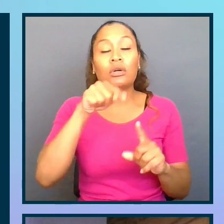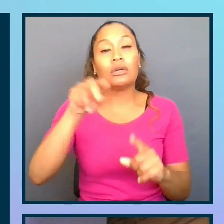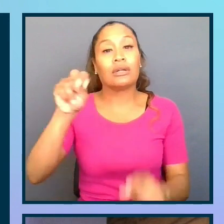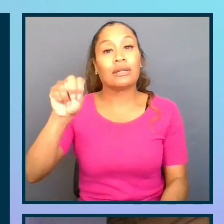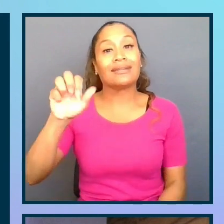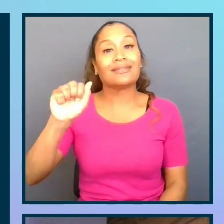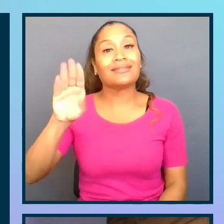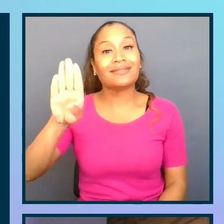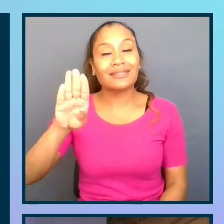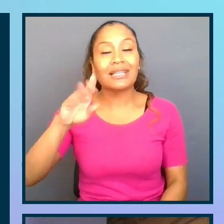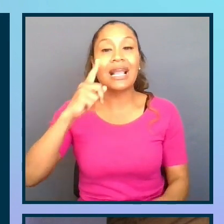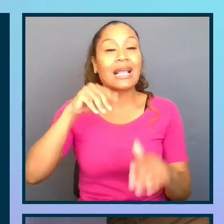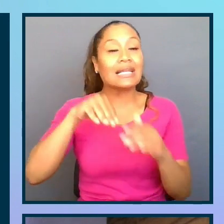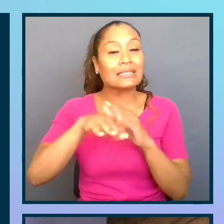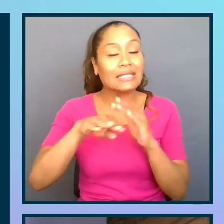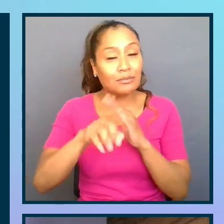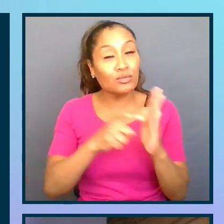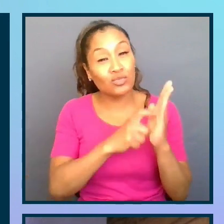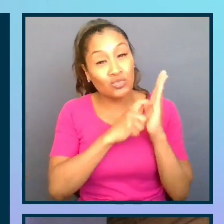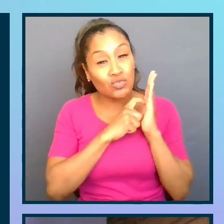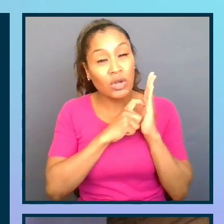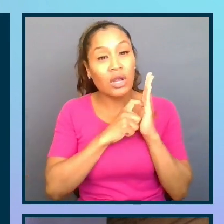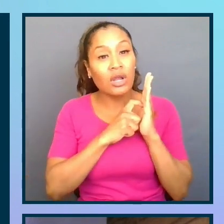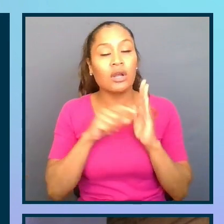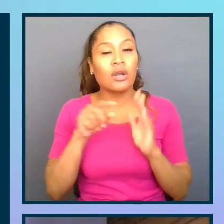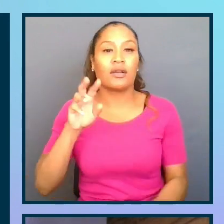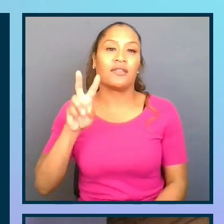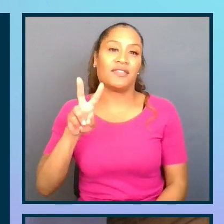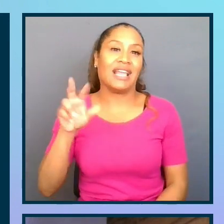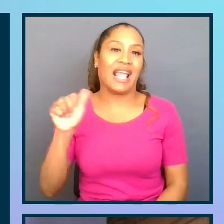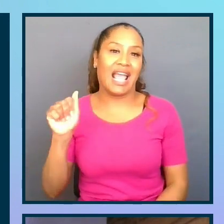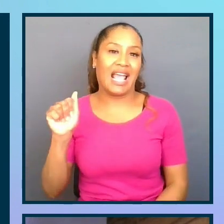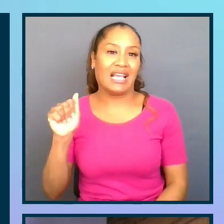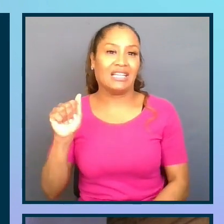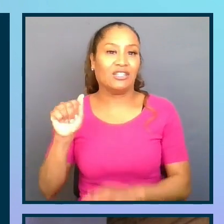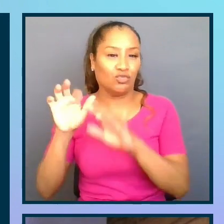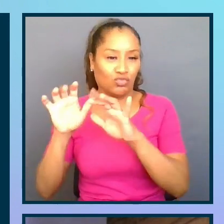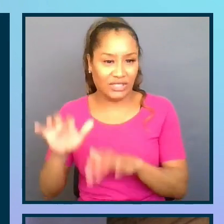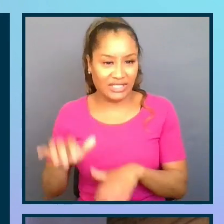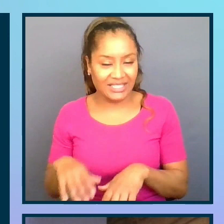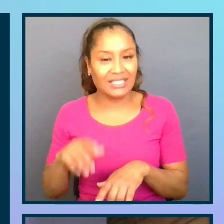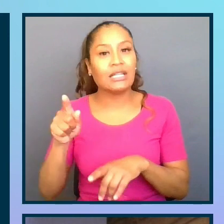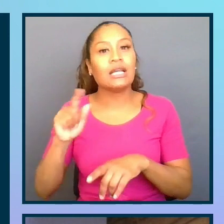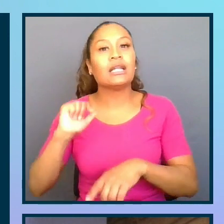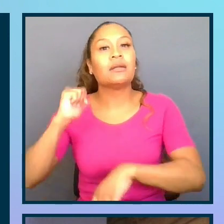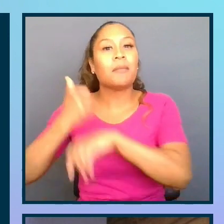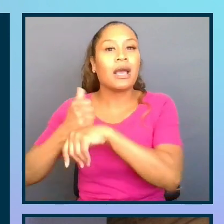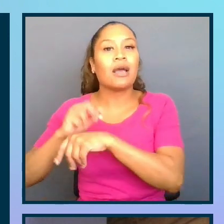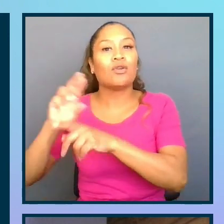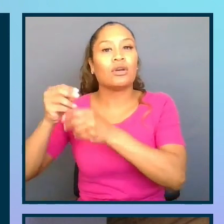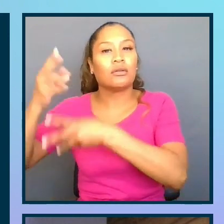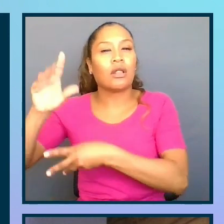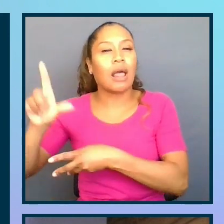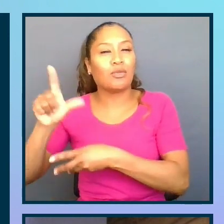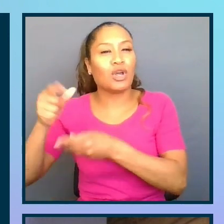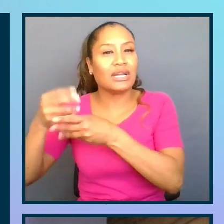accessibility requirements are written by the BAs, they are based on a repository or a library of component accessibility behavior